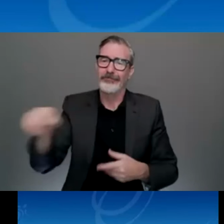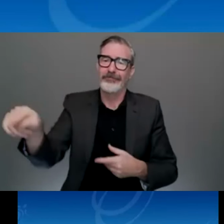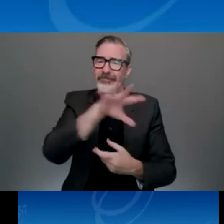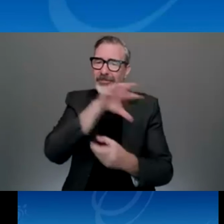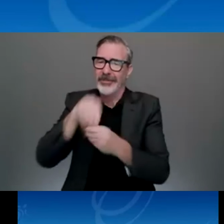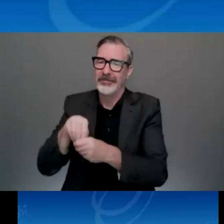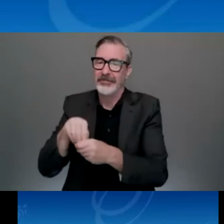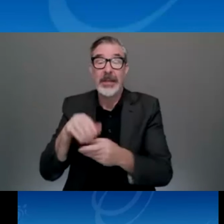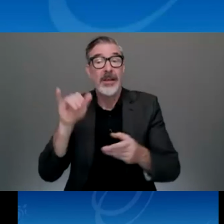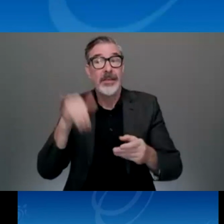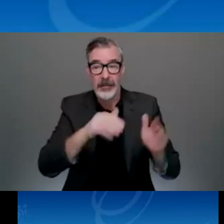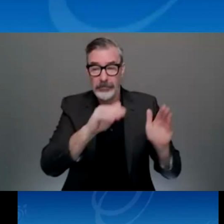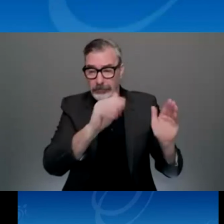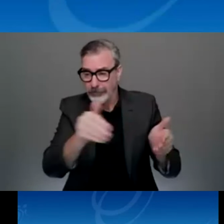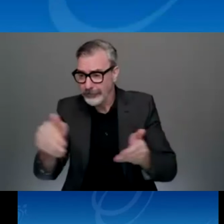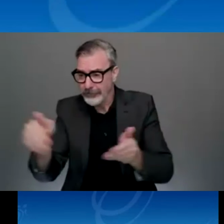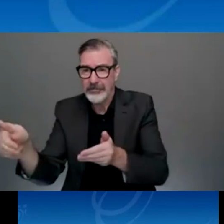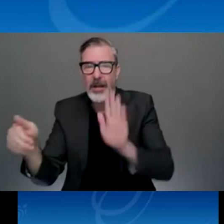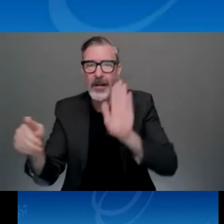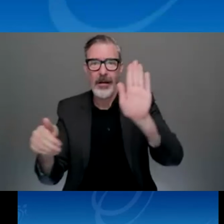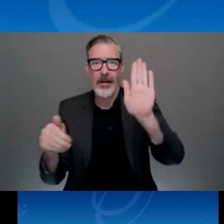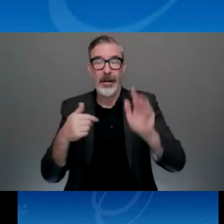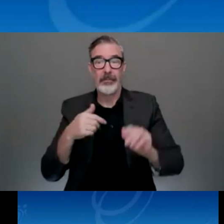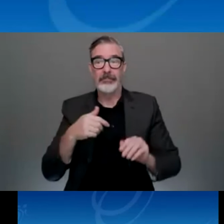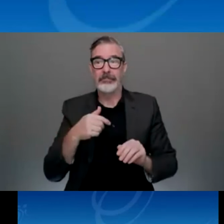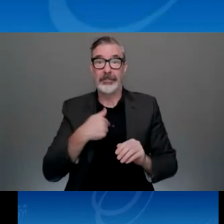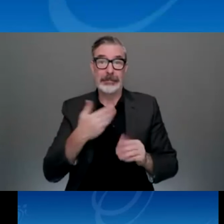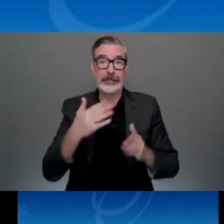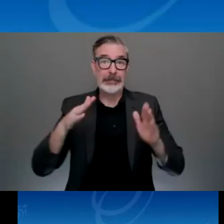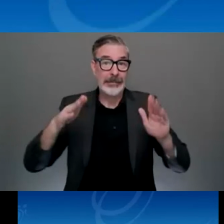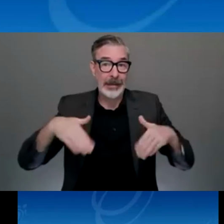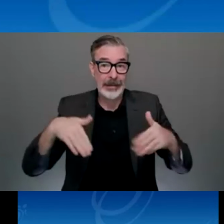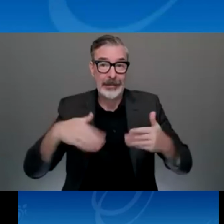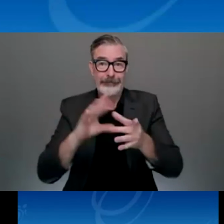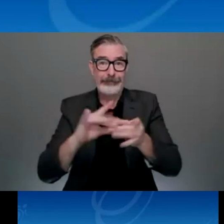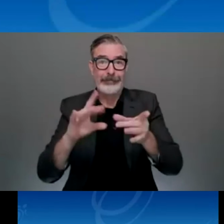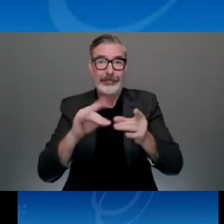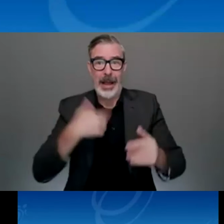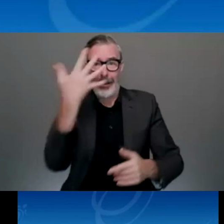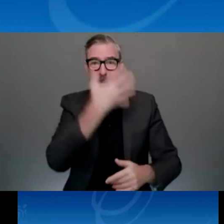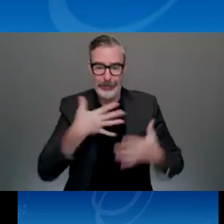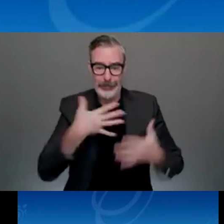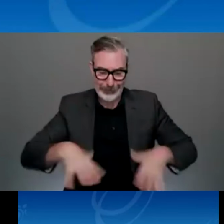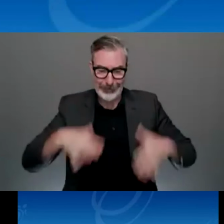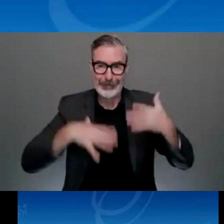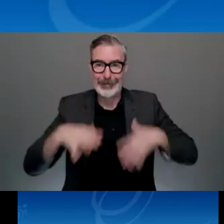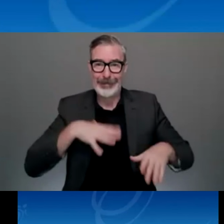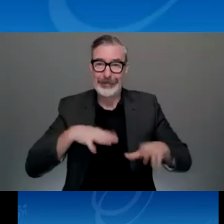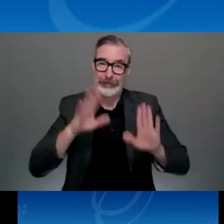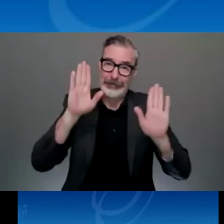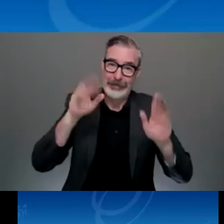I suppose I missed telling everybody about my wonderful outfit. And I wasn't going to mention that I'm a 50 year old female,